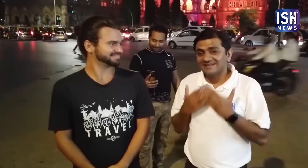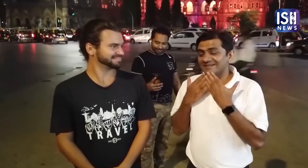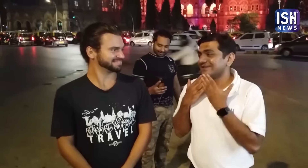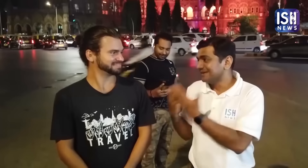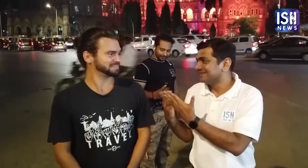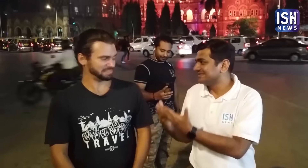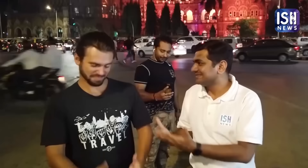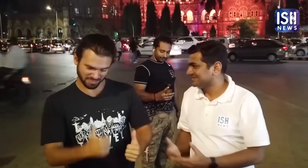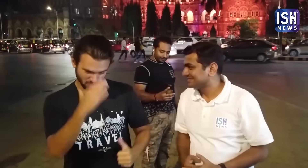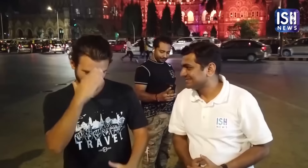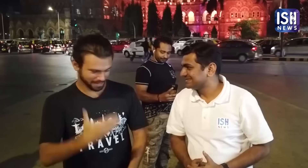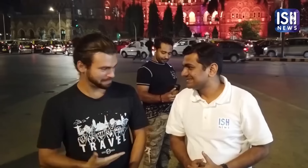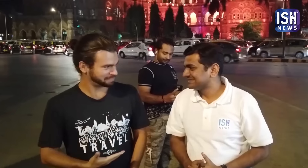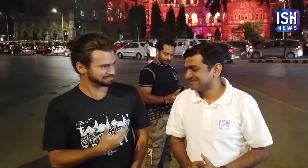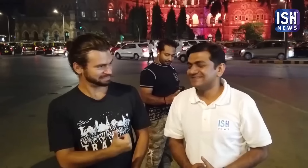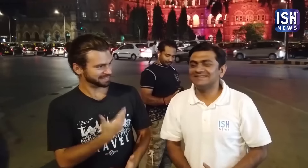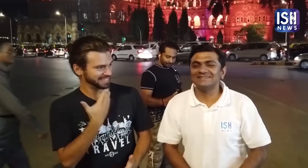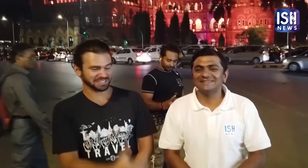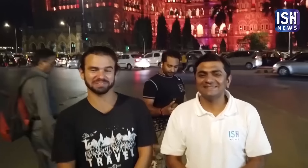Thank you! Welcome! Thank you!